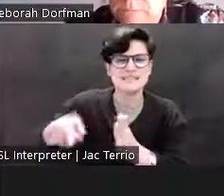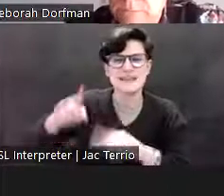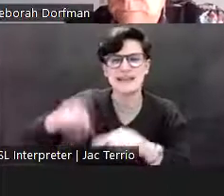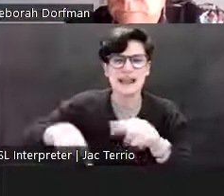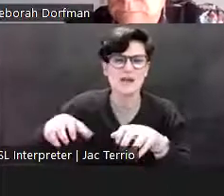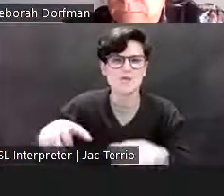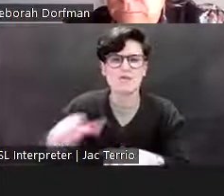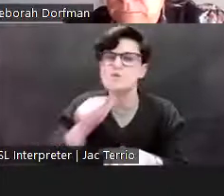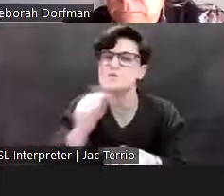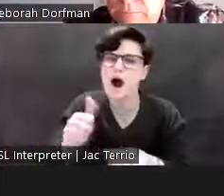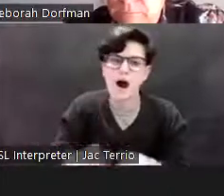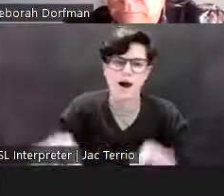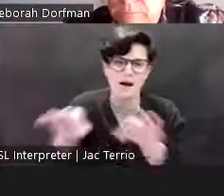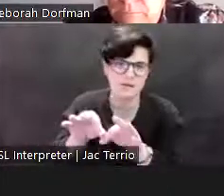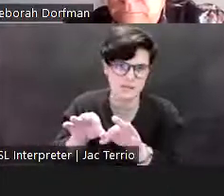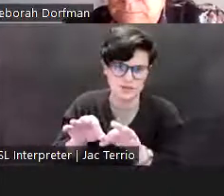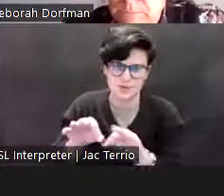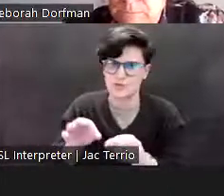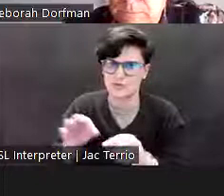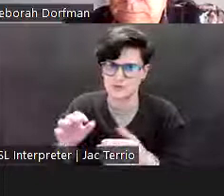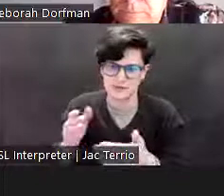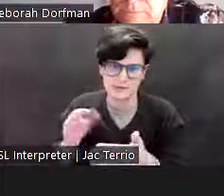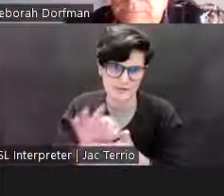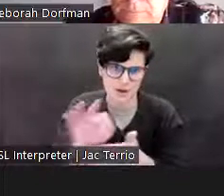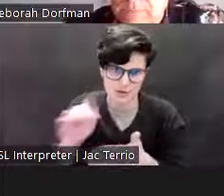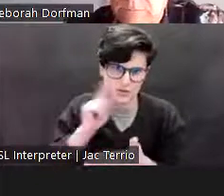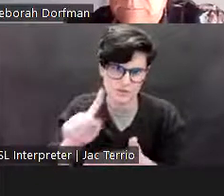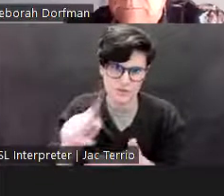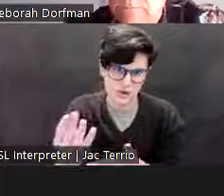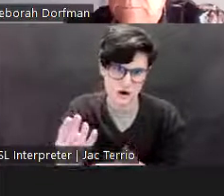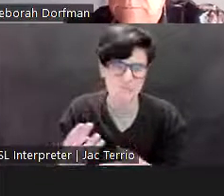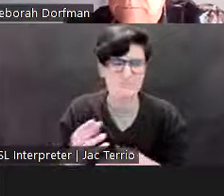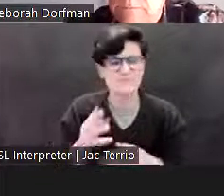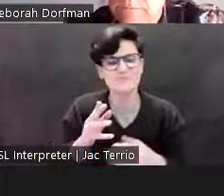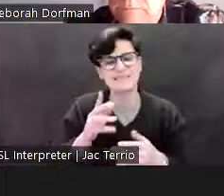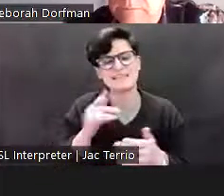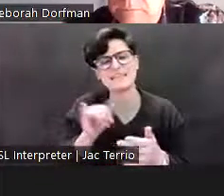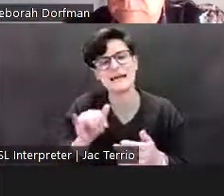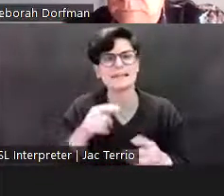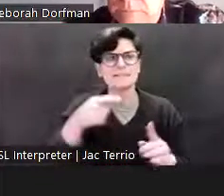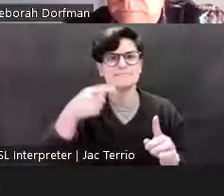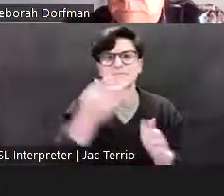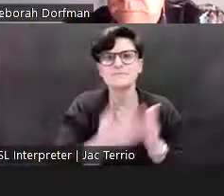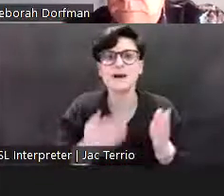is most office jobs. Say something about being able to occasionally lift £25, and that's